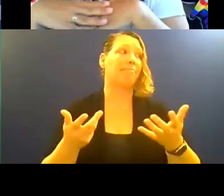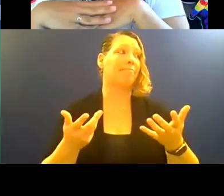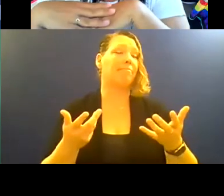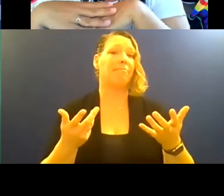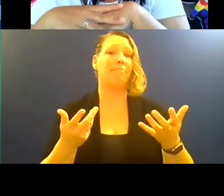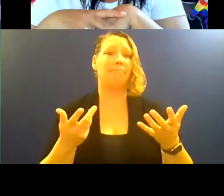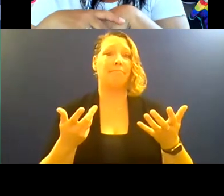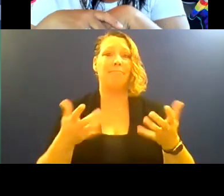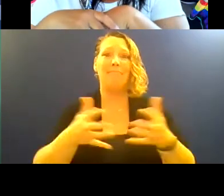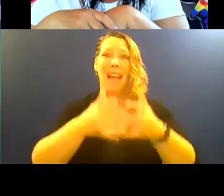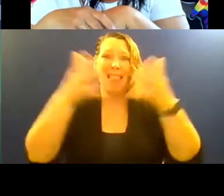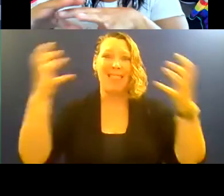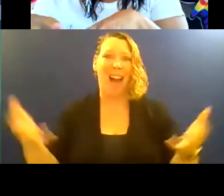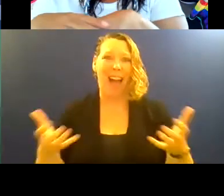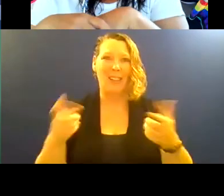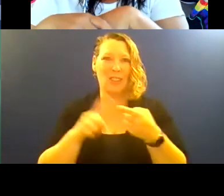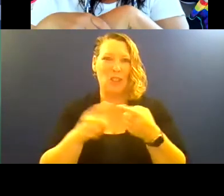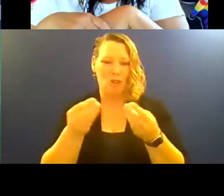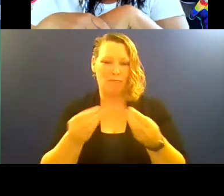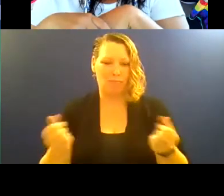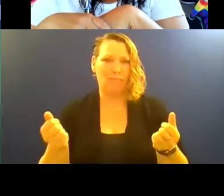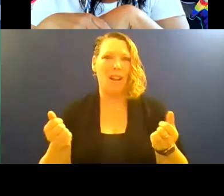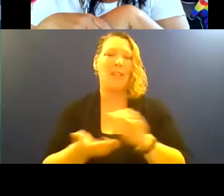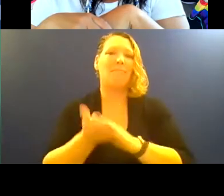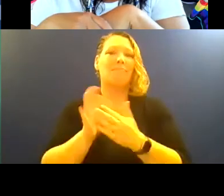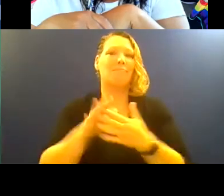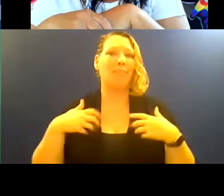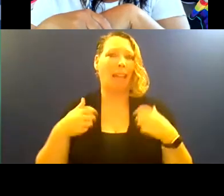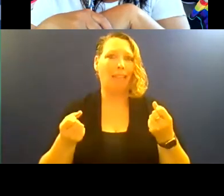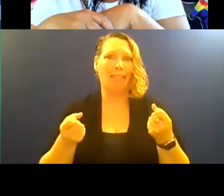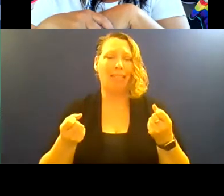and that's a lot to remedy, and bring healing to.